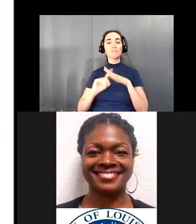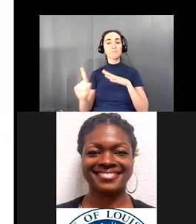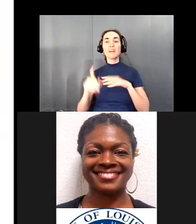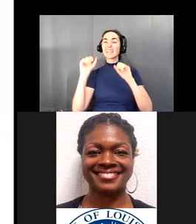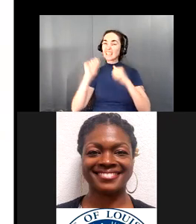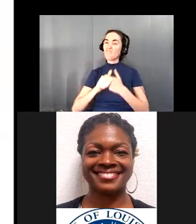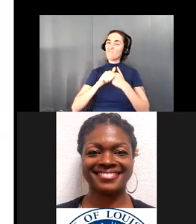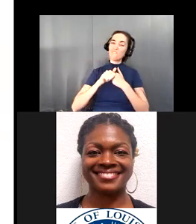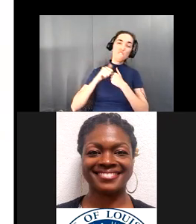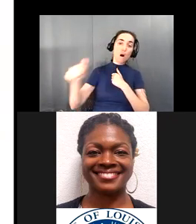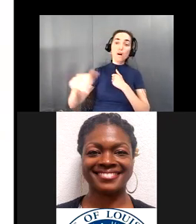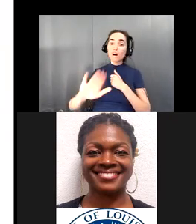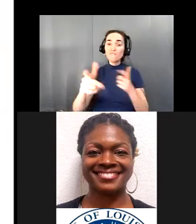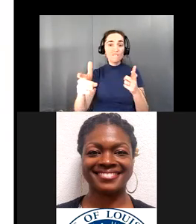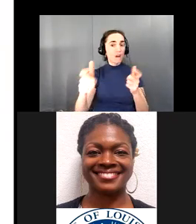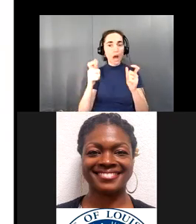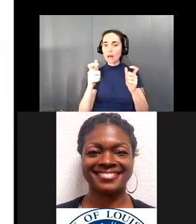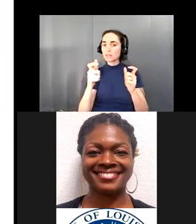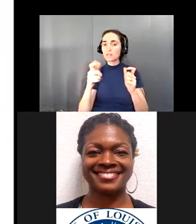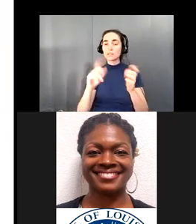in a very short period of time. 16:17:32 So time is of the essence.